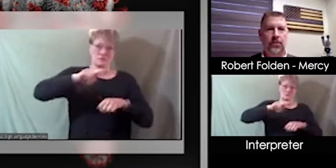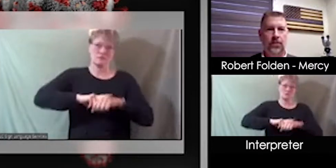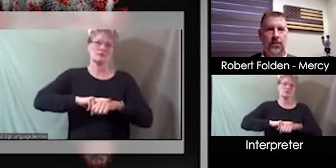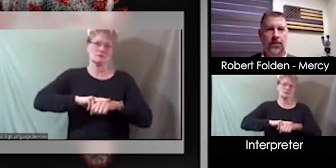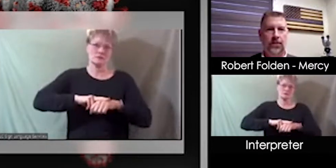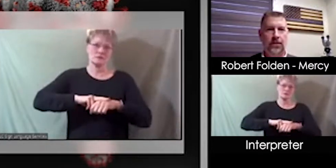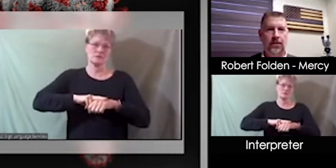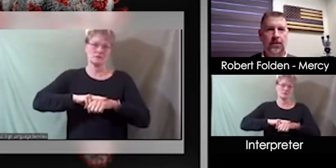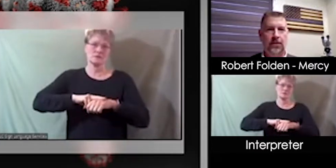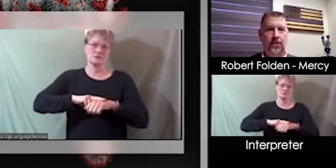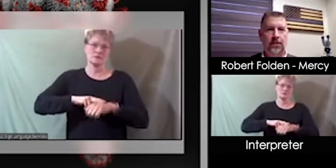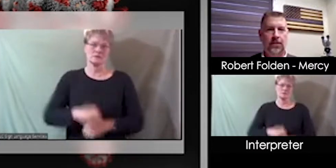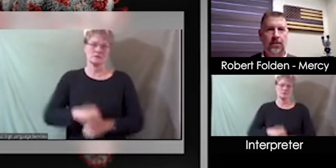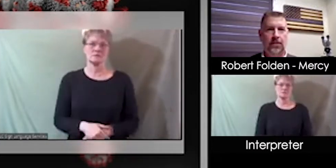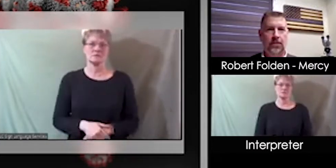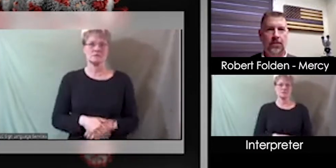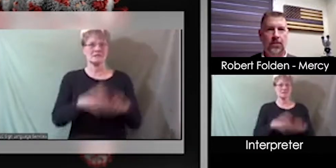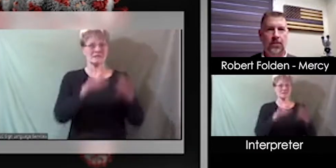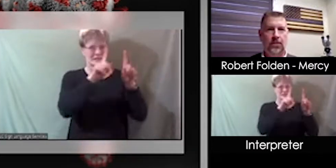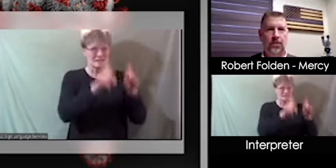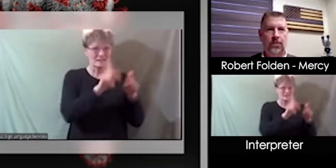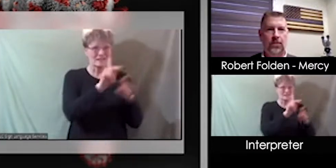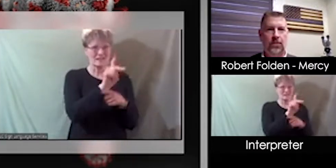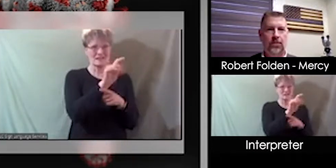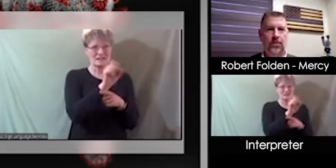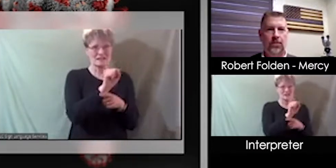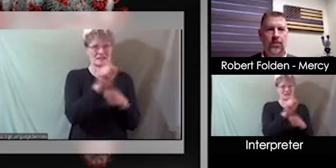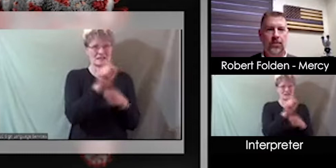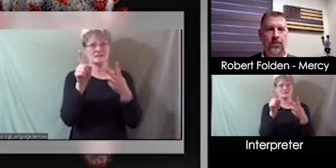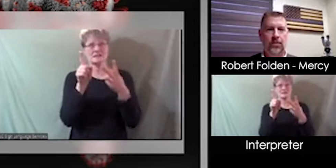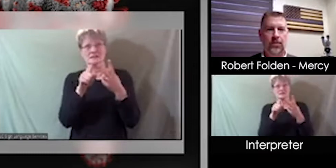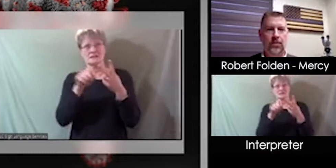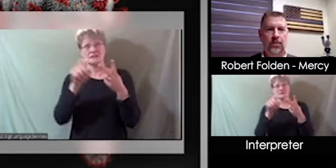only the test kits but it's the specimen collection tubes and swabs and